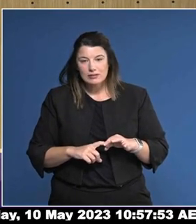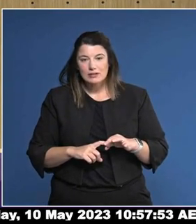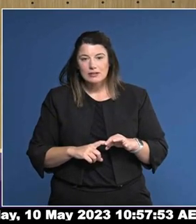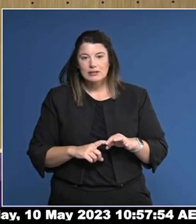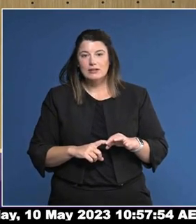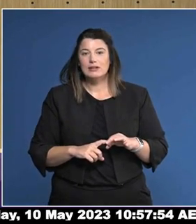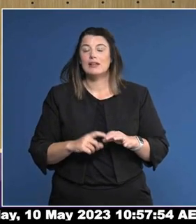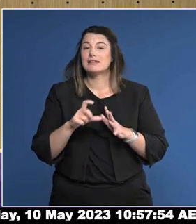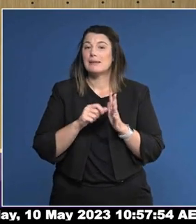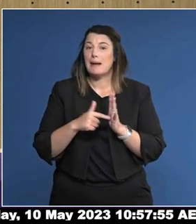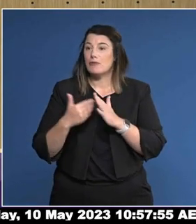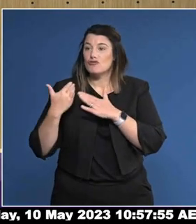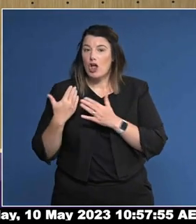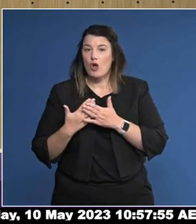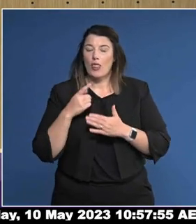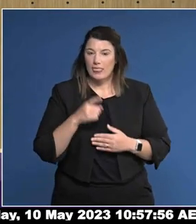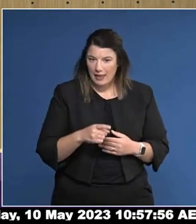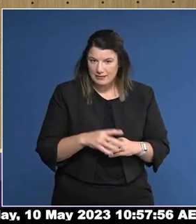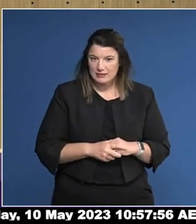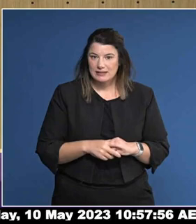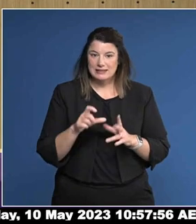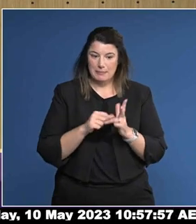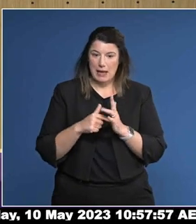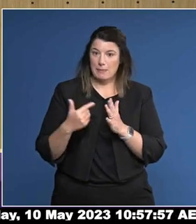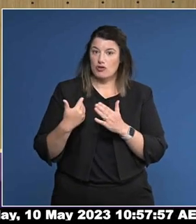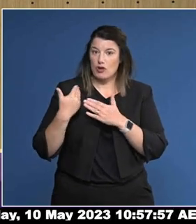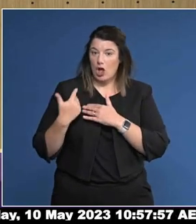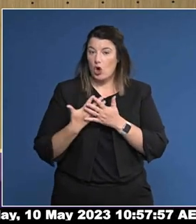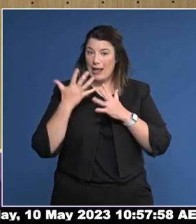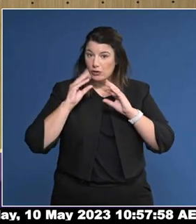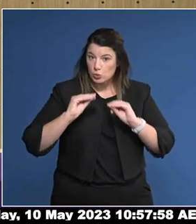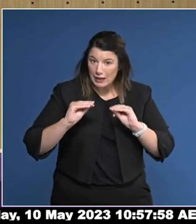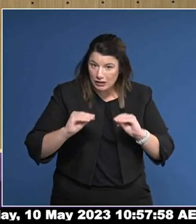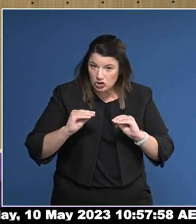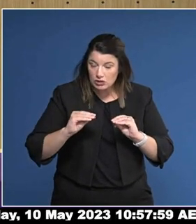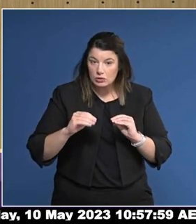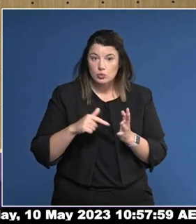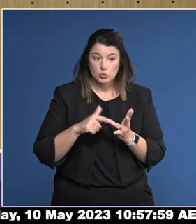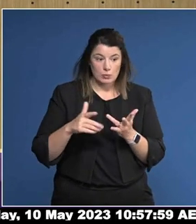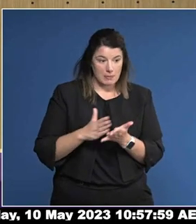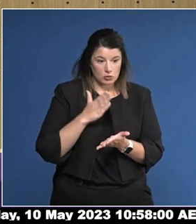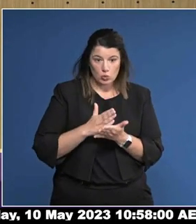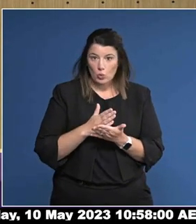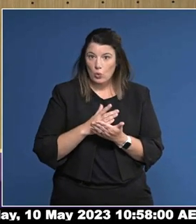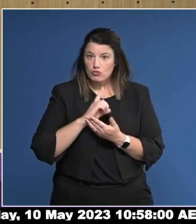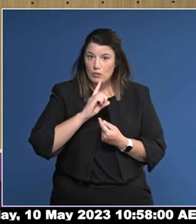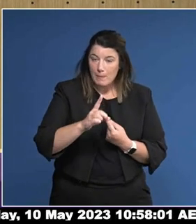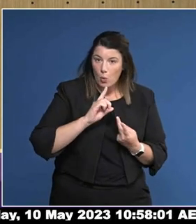That's right. The department relies on Education to make the reports so the experts can